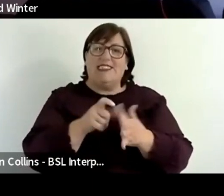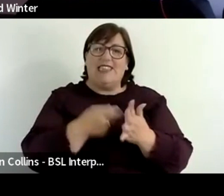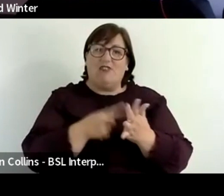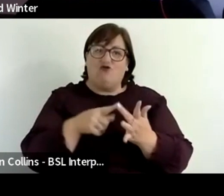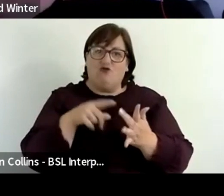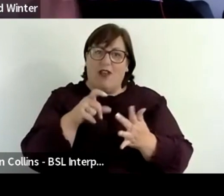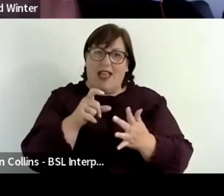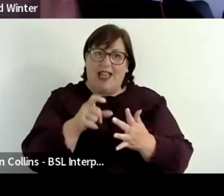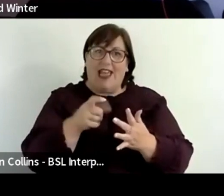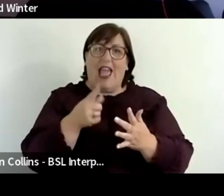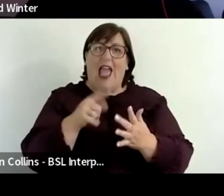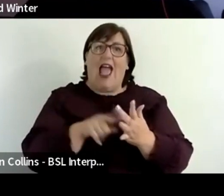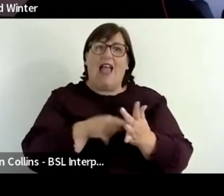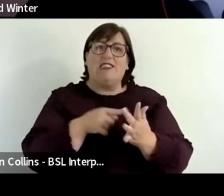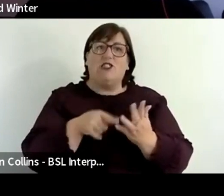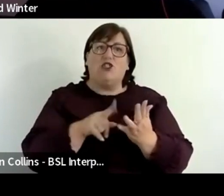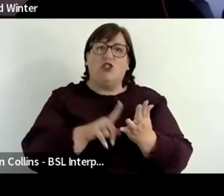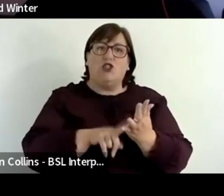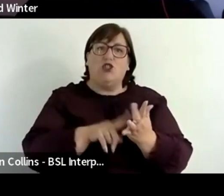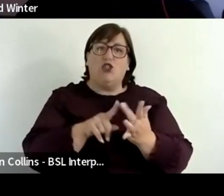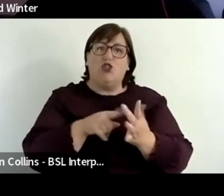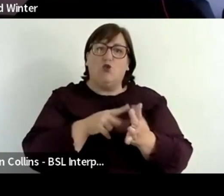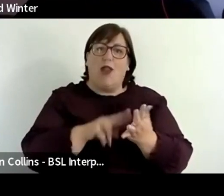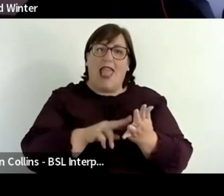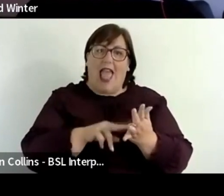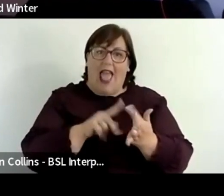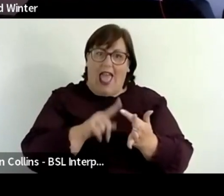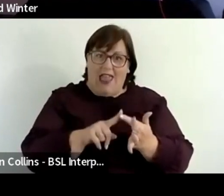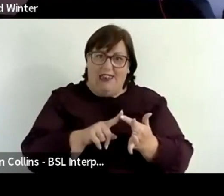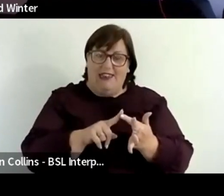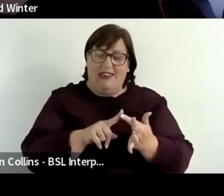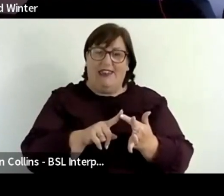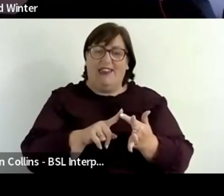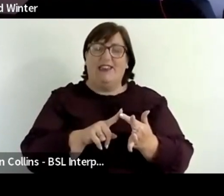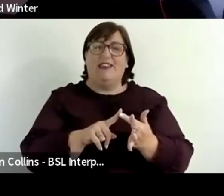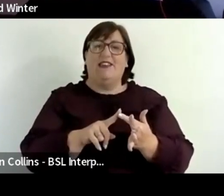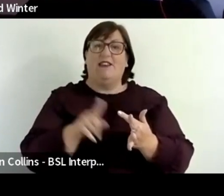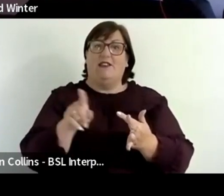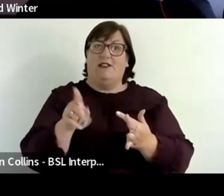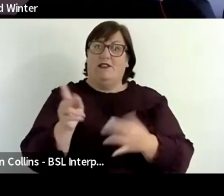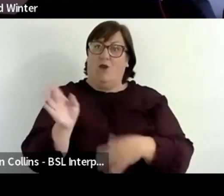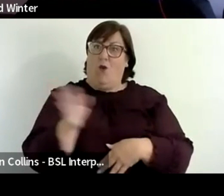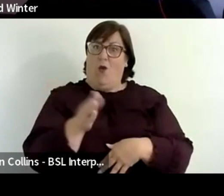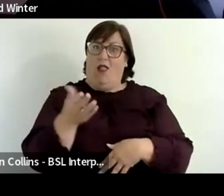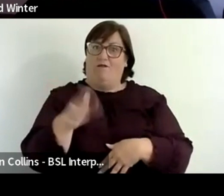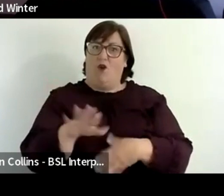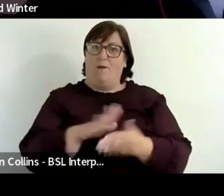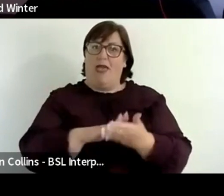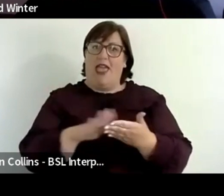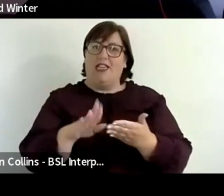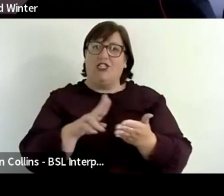I will come to you one by one, please introduce yourself, your role and why you are here today.